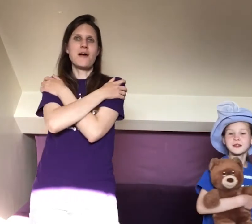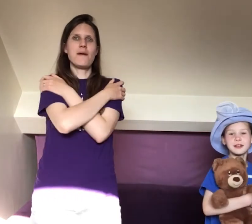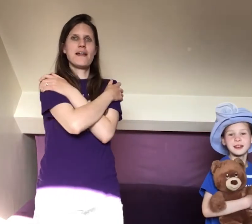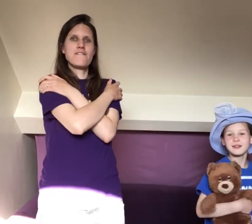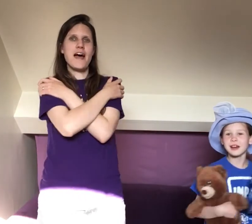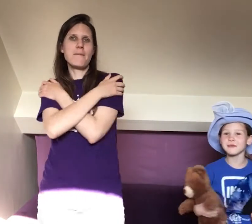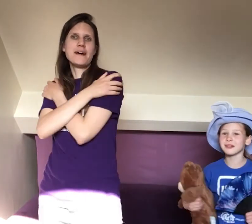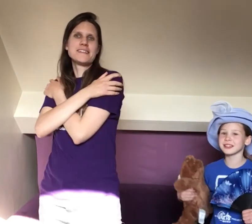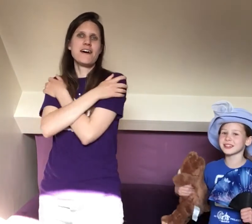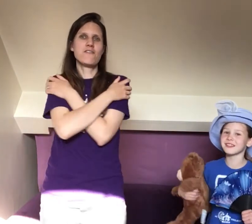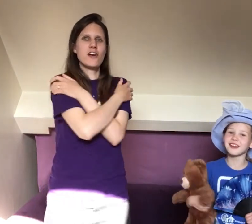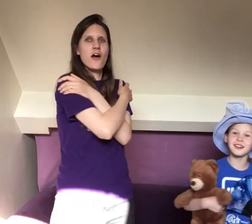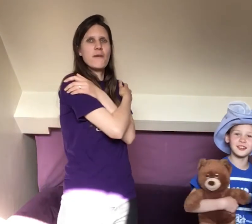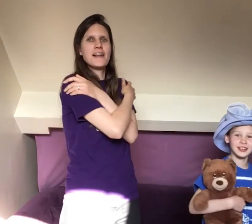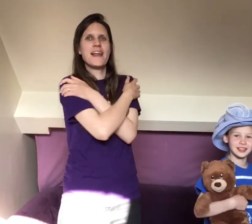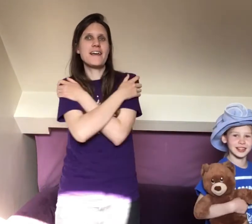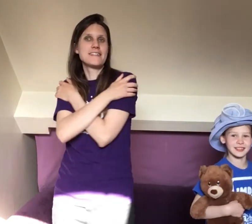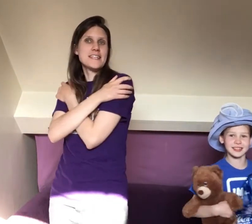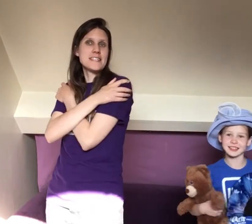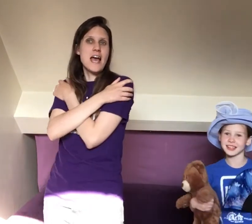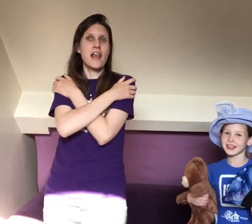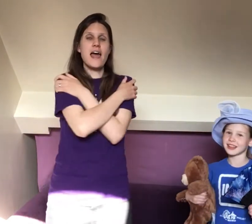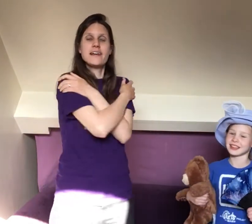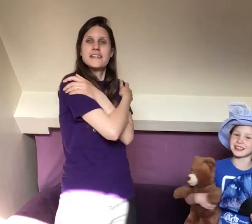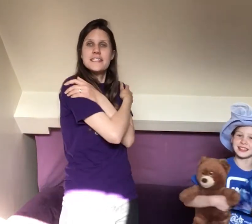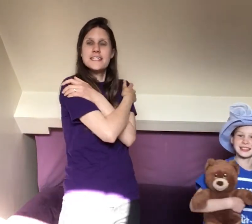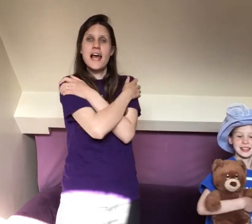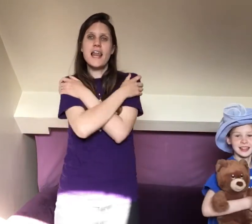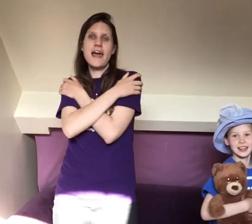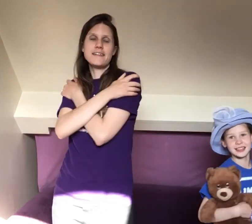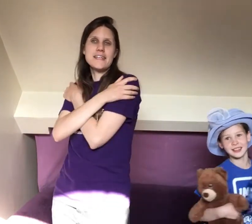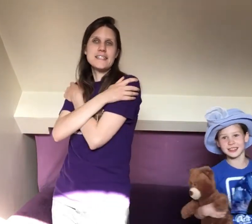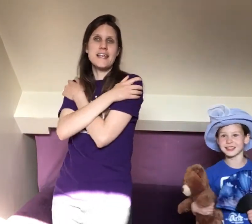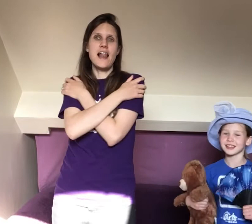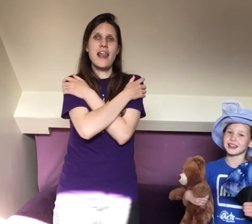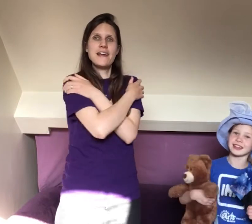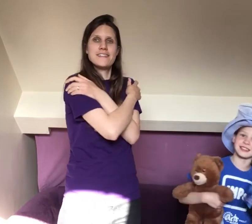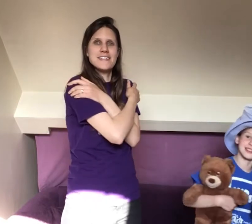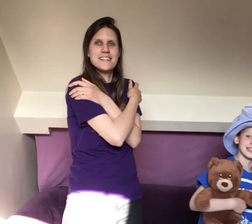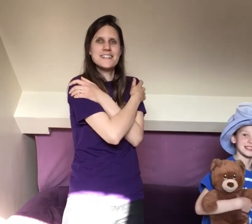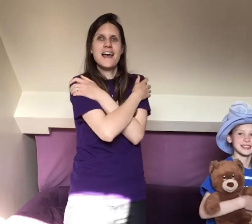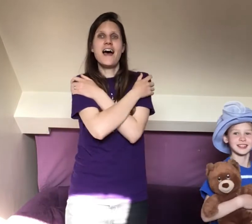when I found myself going like this, like this, like this, like this.